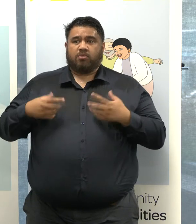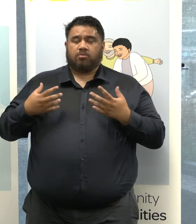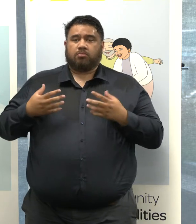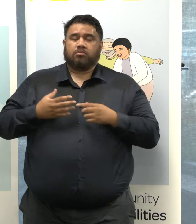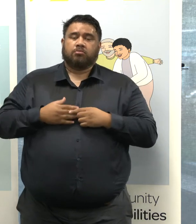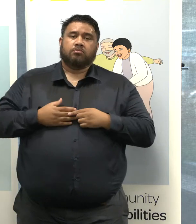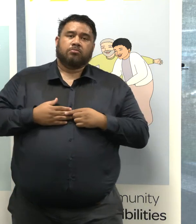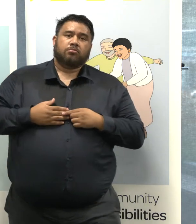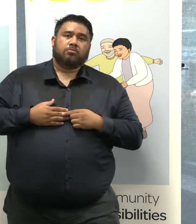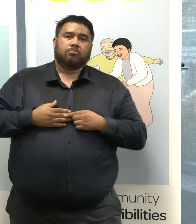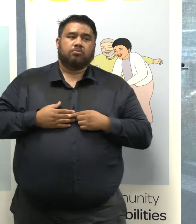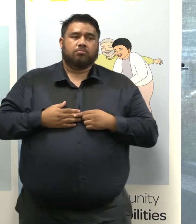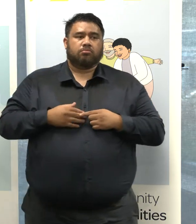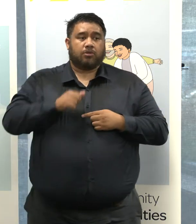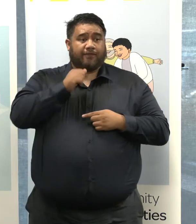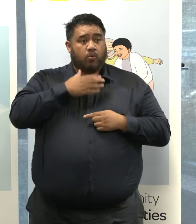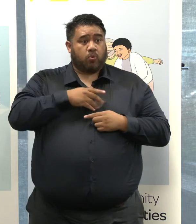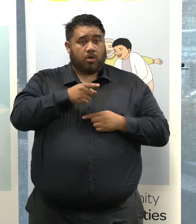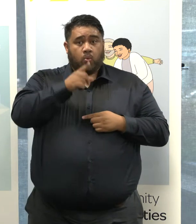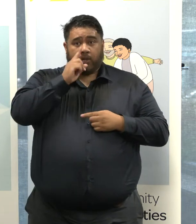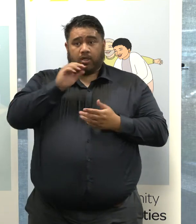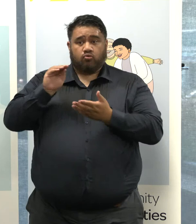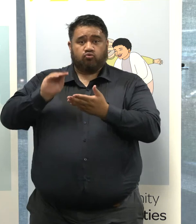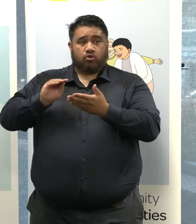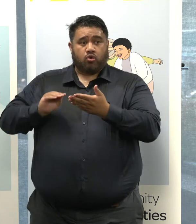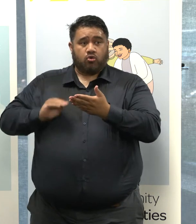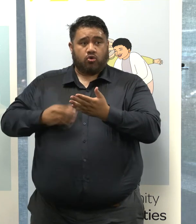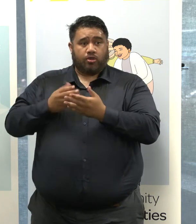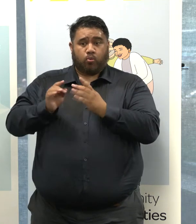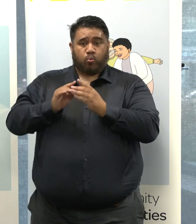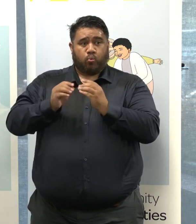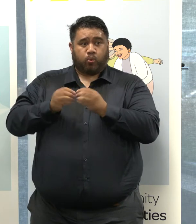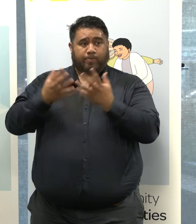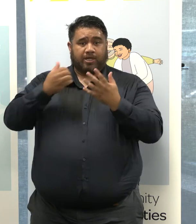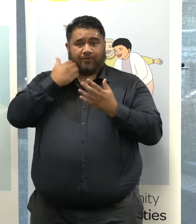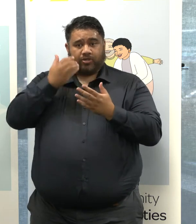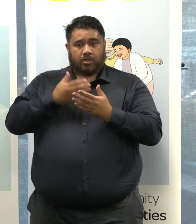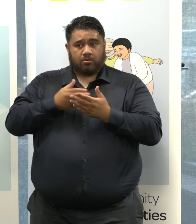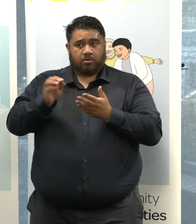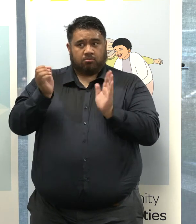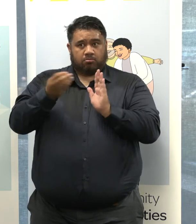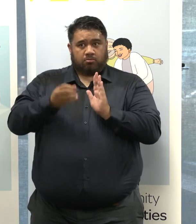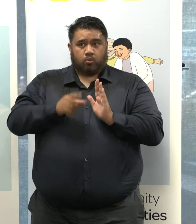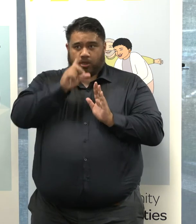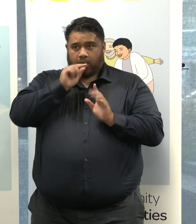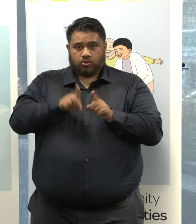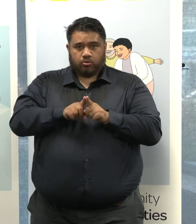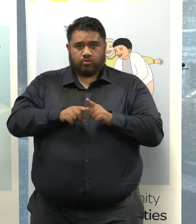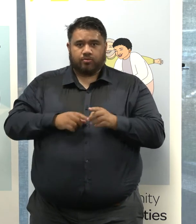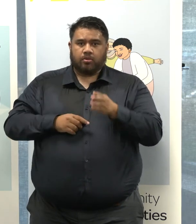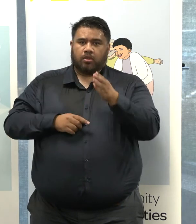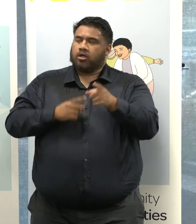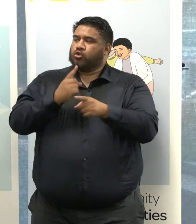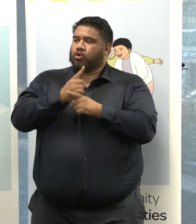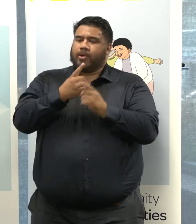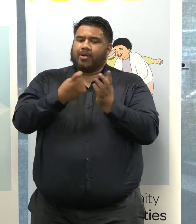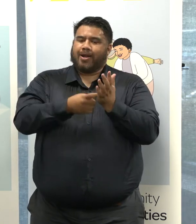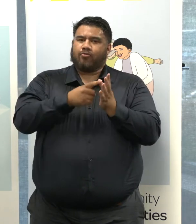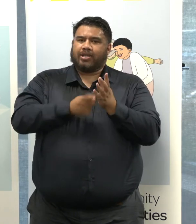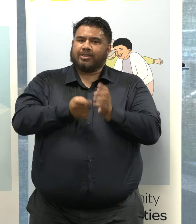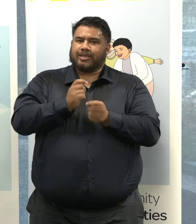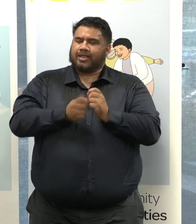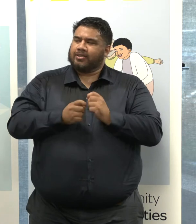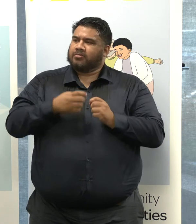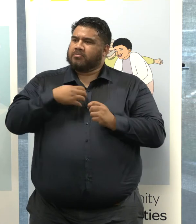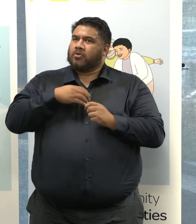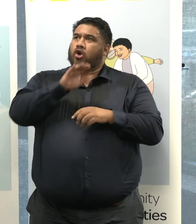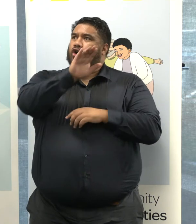are Maori, 224 Art non-Maori,